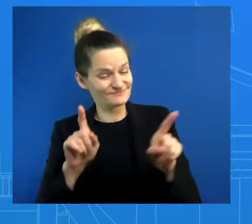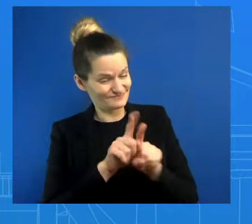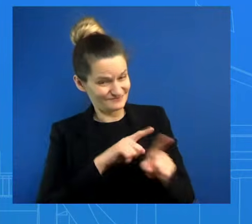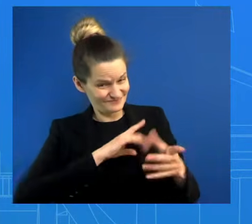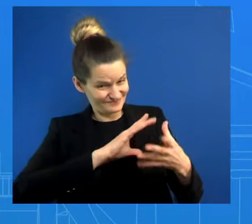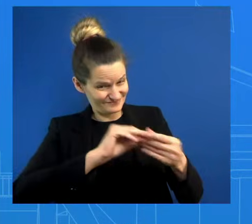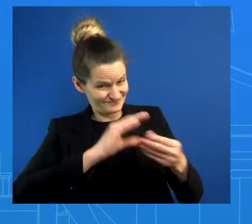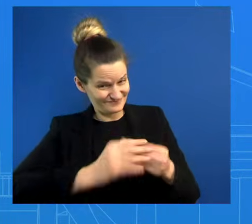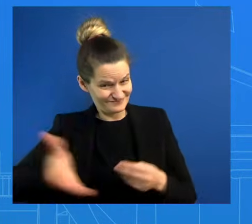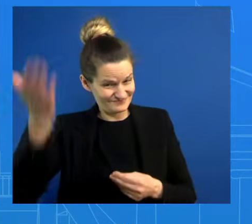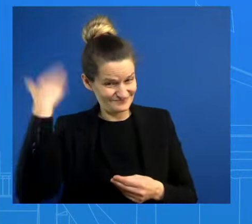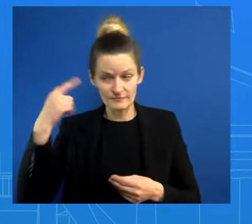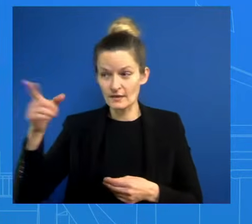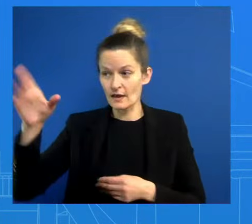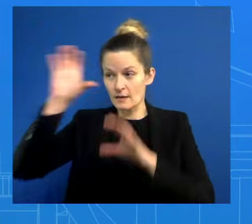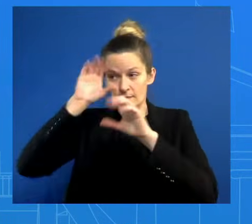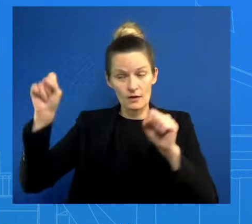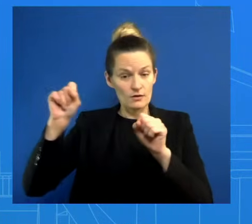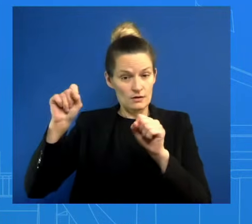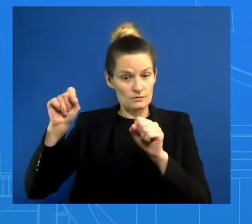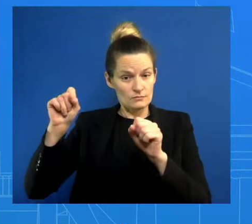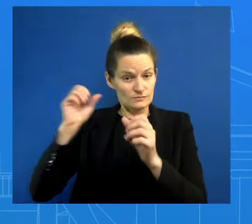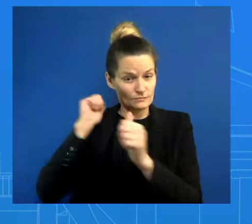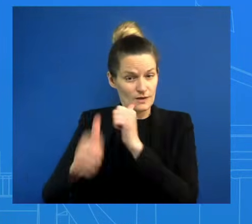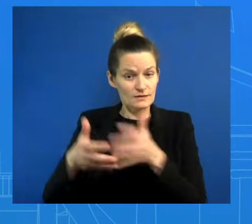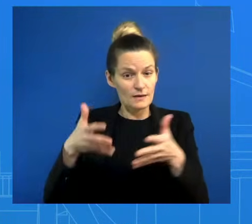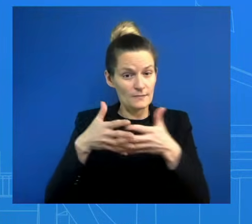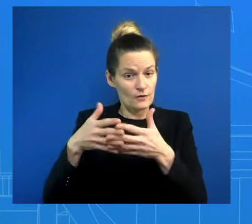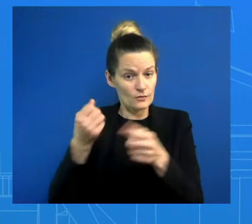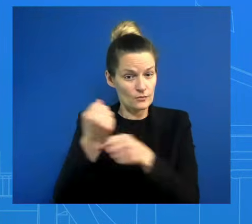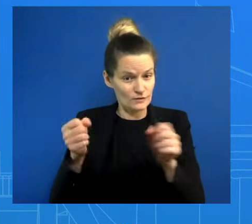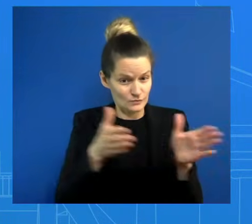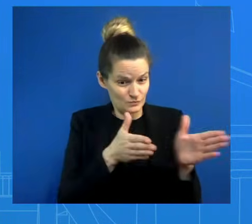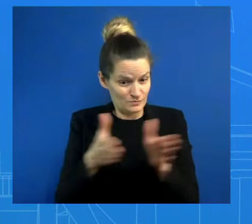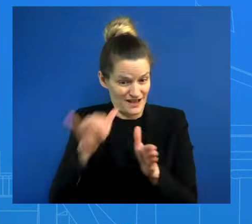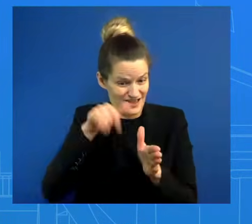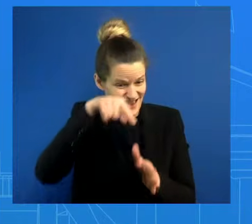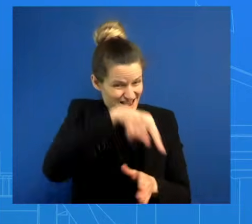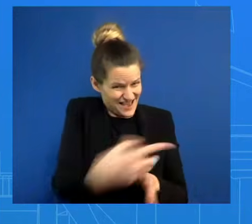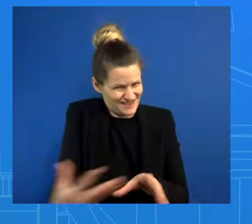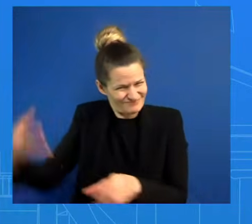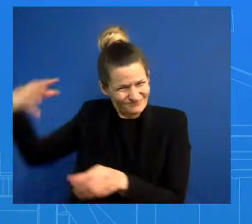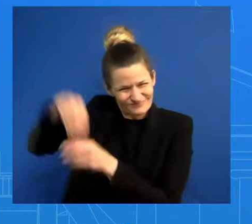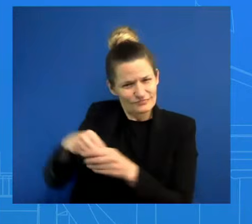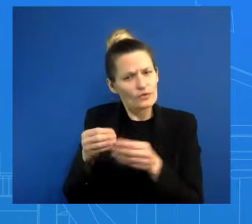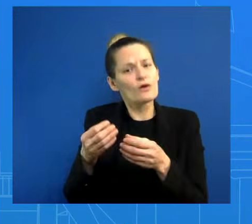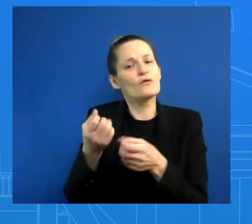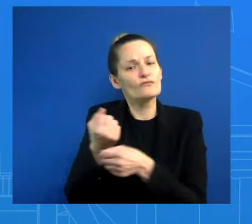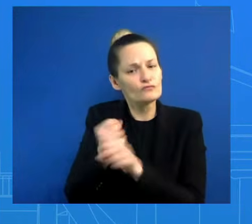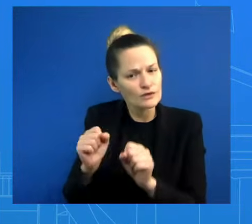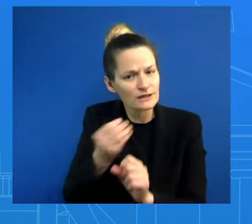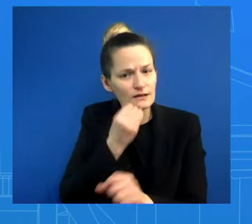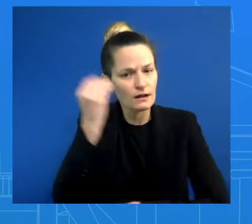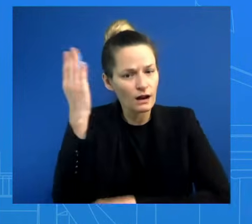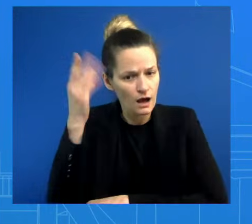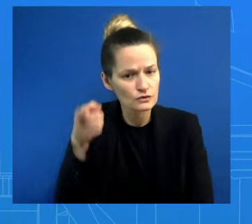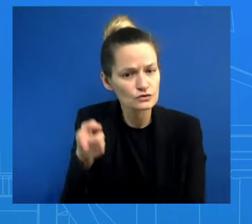Our National Strategy on Hunger, Nutrition, and Health, which we released in September, includes a provision on creating a path